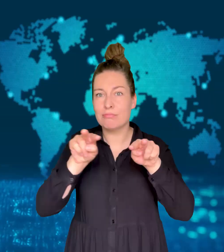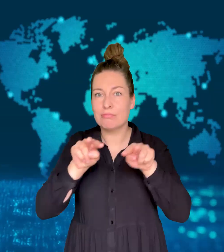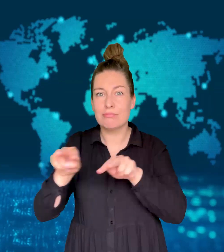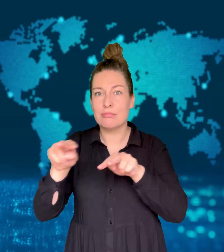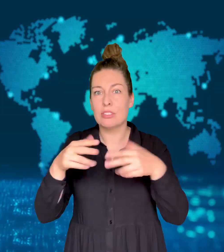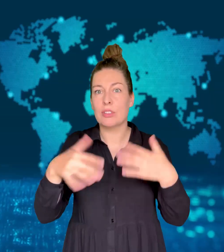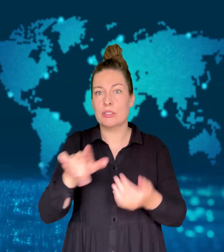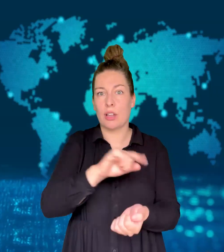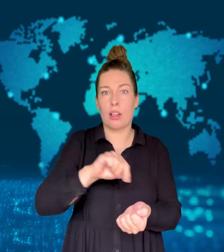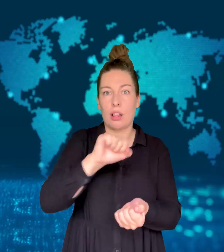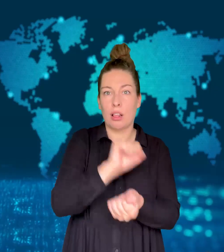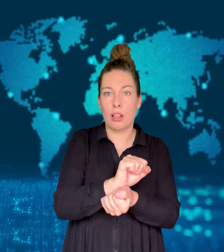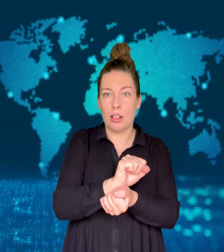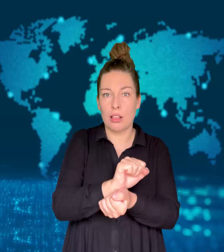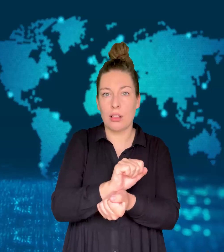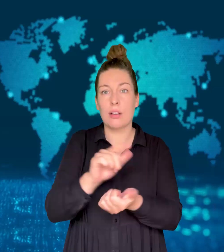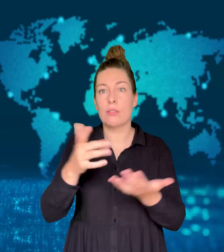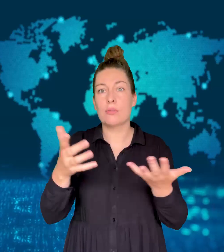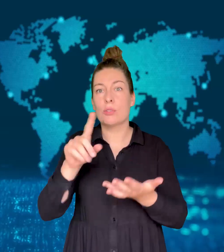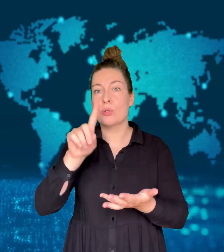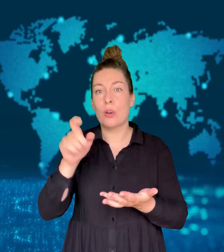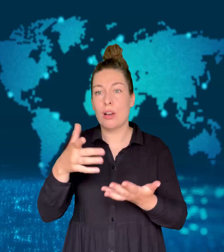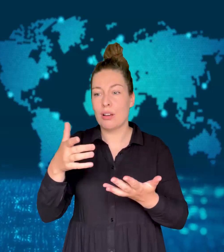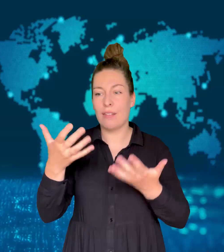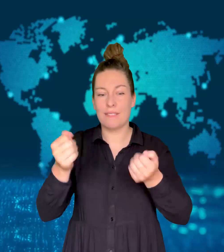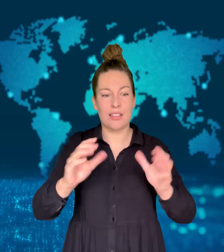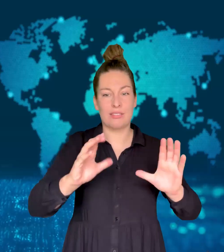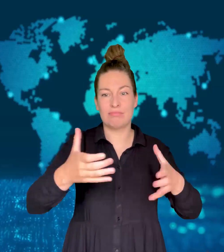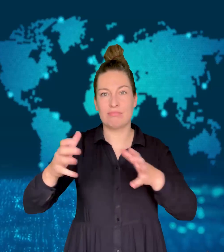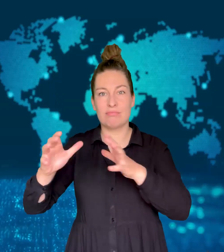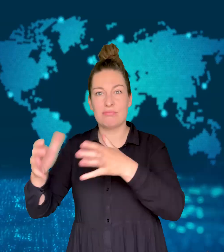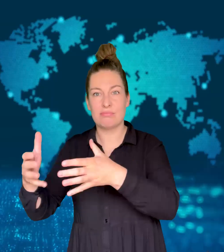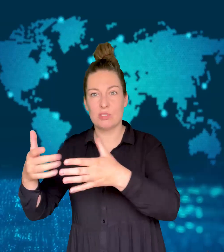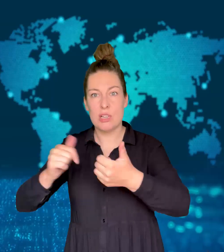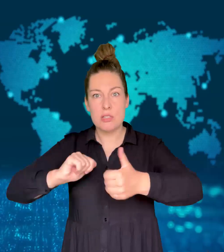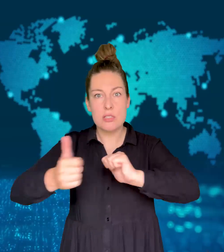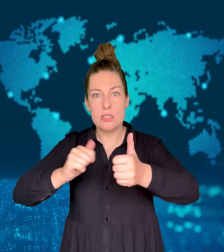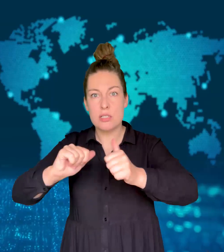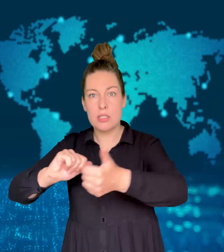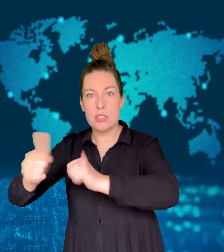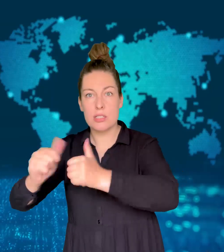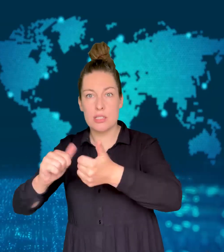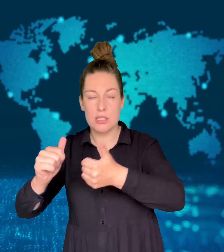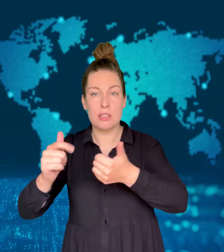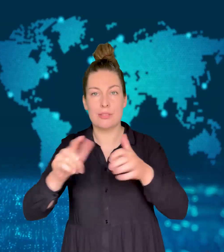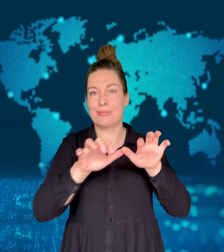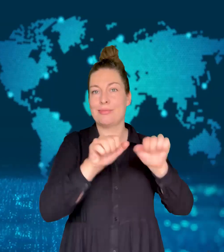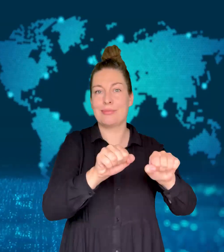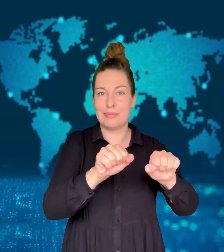as the rival gangs turned the prisons into death traps for those inside.